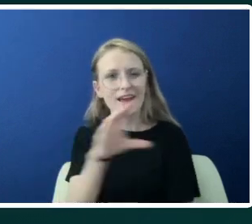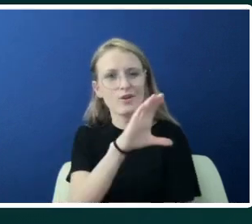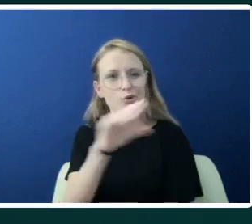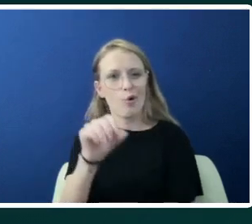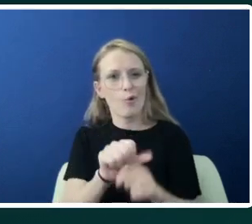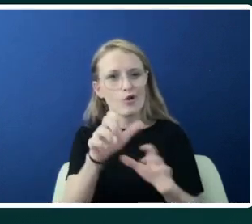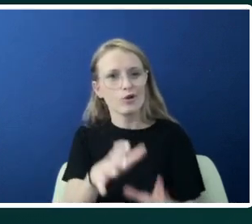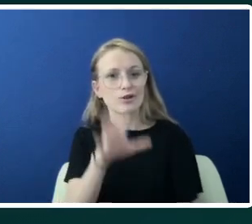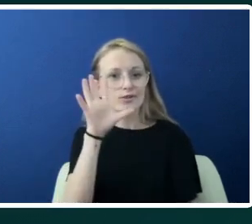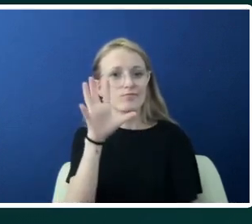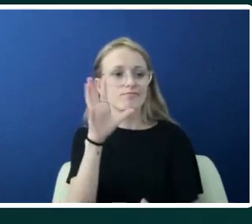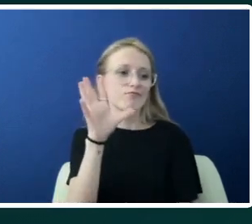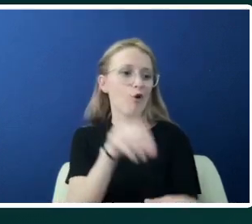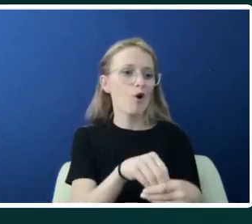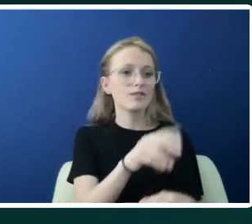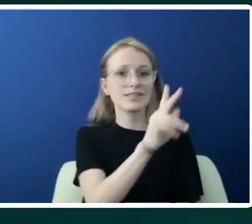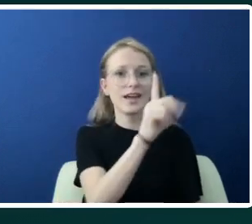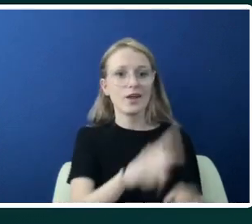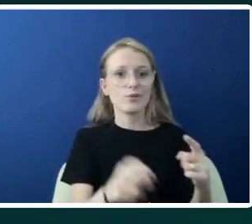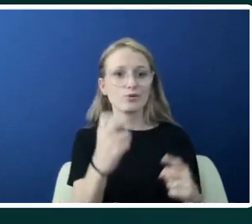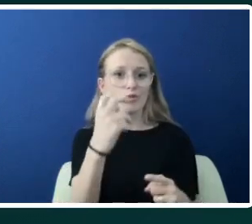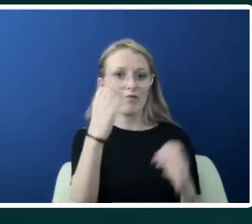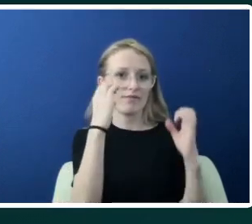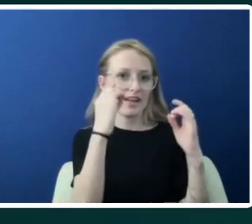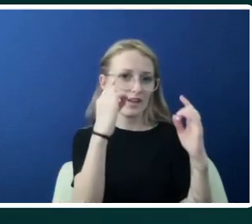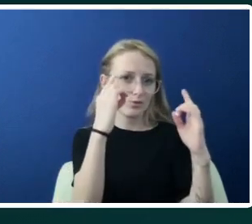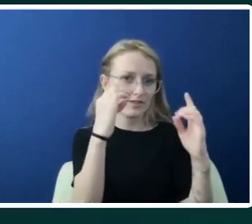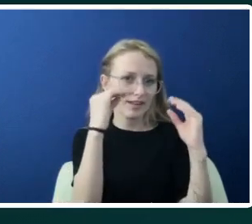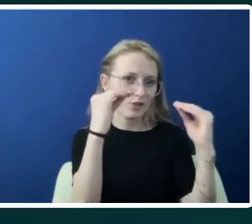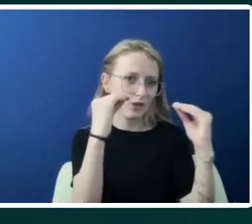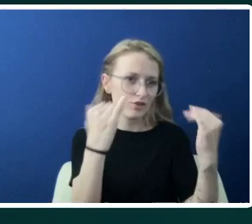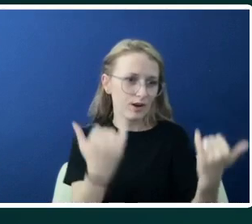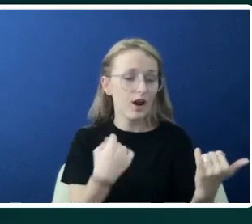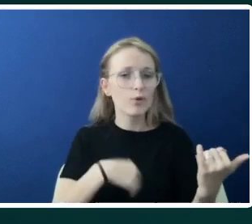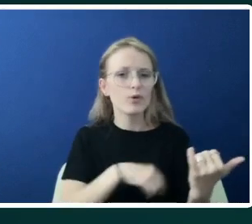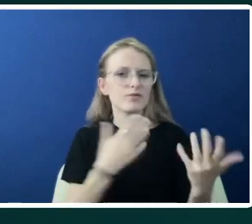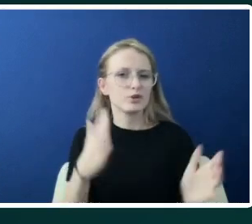and all of you that are watching. We know that the range of different ways that we are being covered,